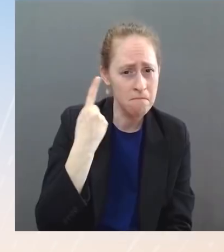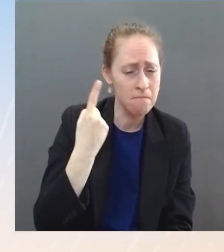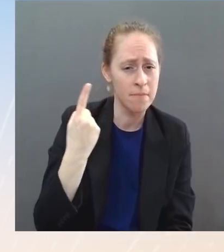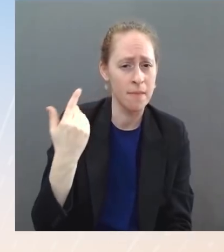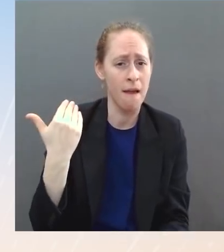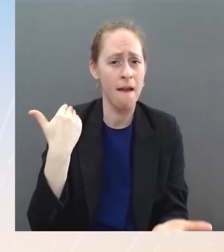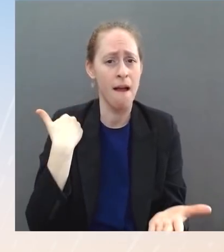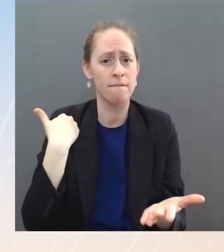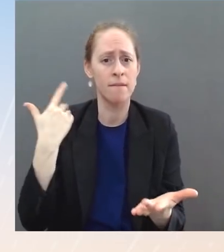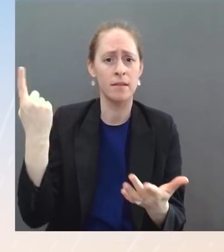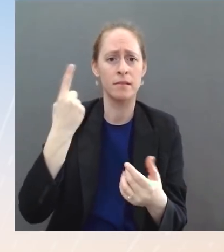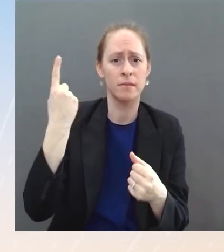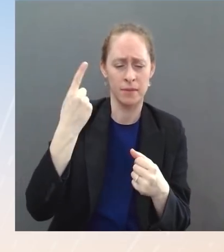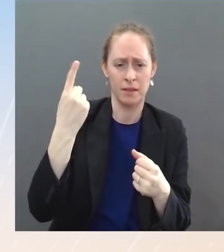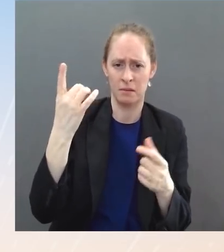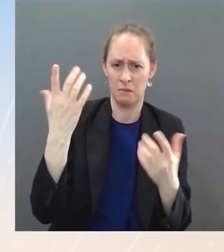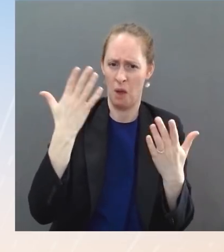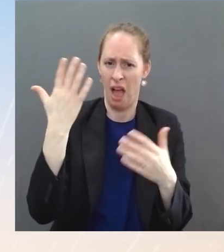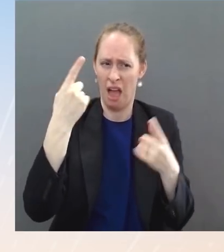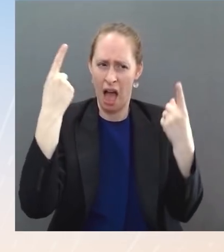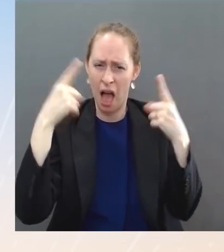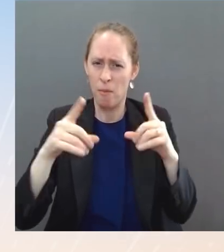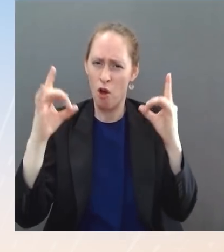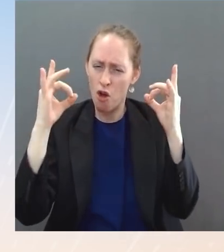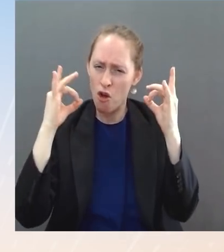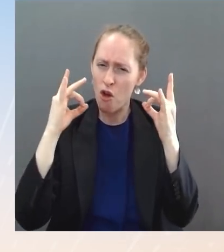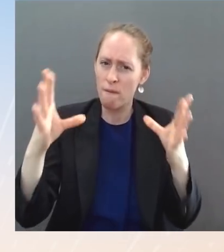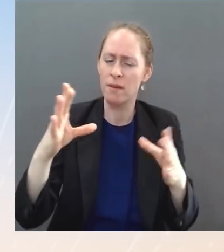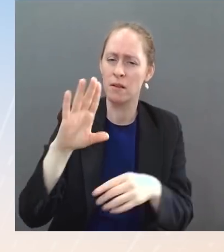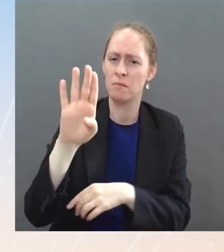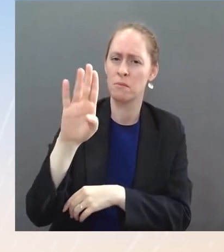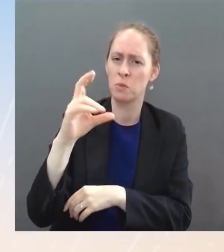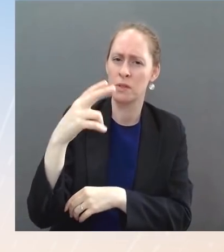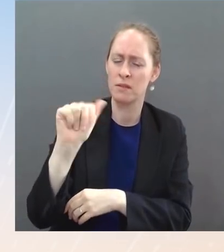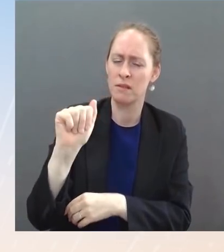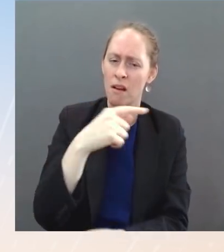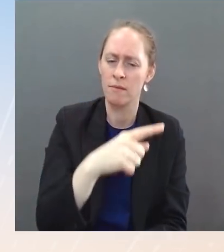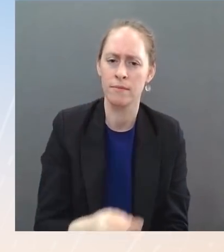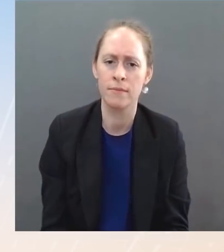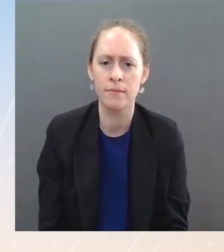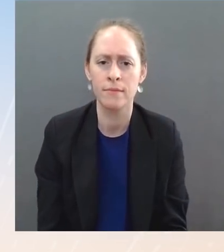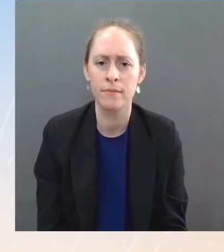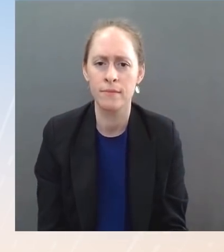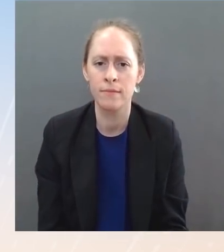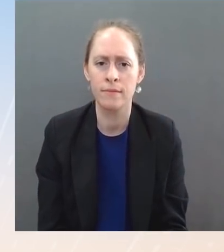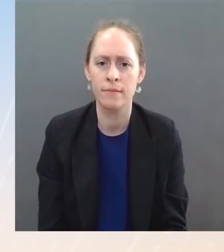Mr. Sullivan: So we have -- obviously got access to a lot of the information that you all have.